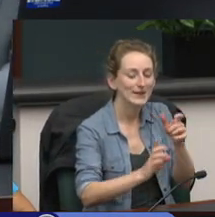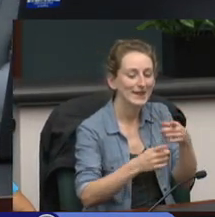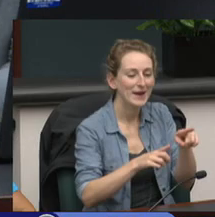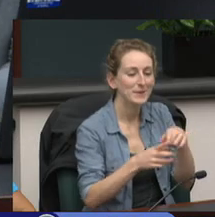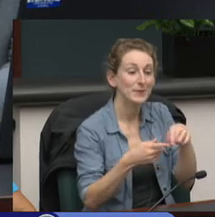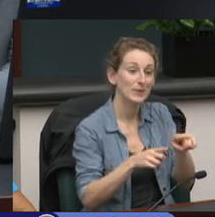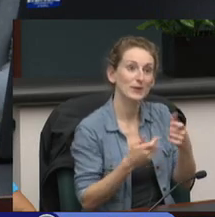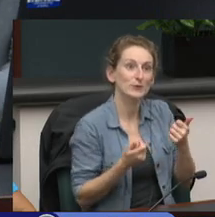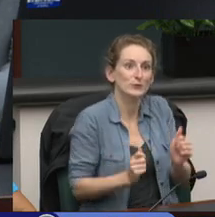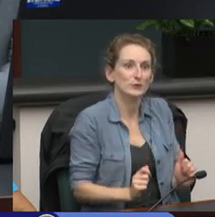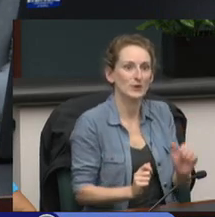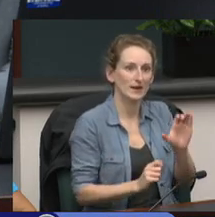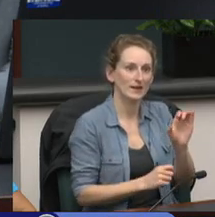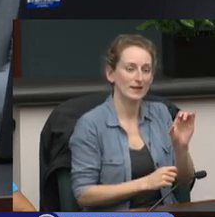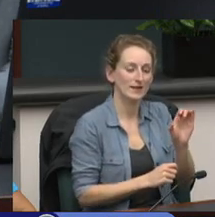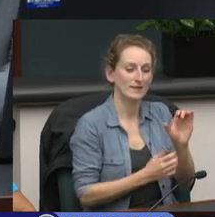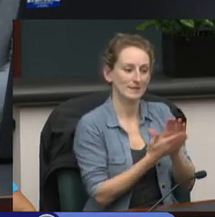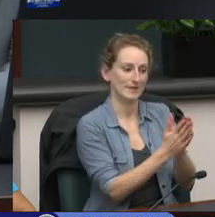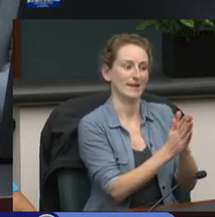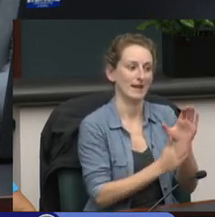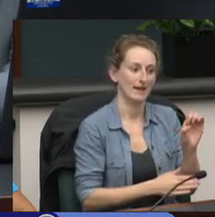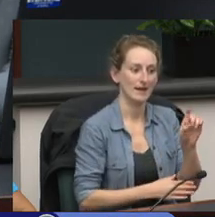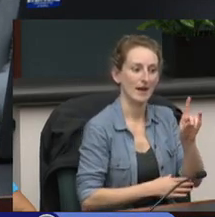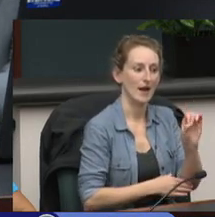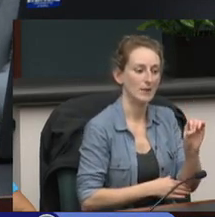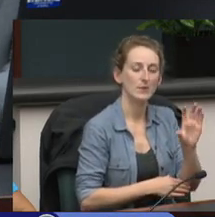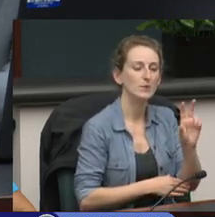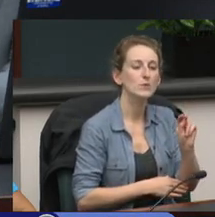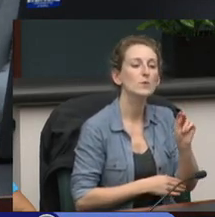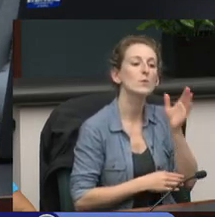that you would have to have those in at that time but you probably know more